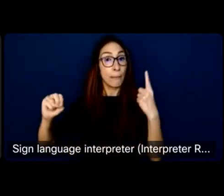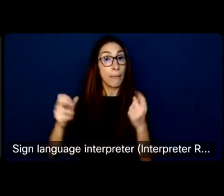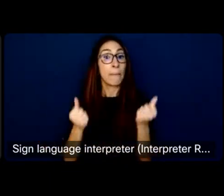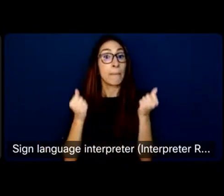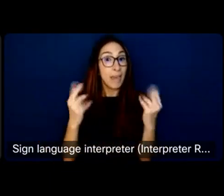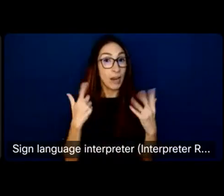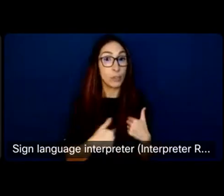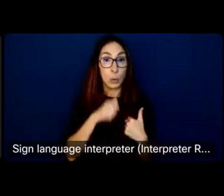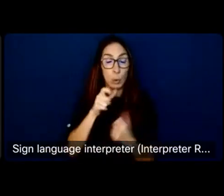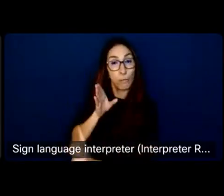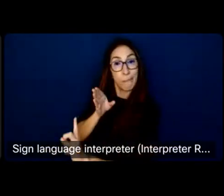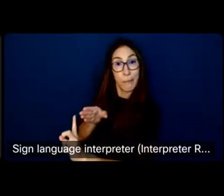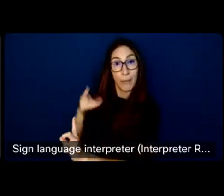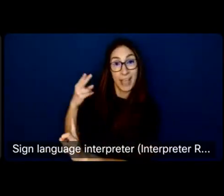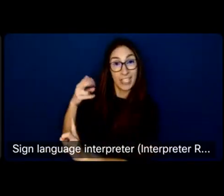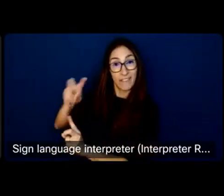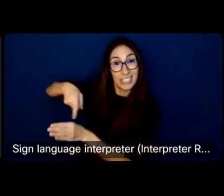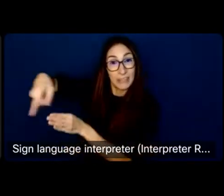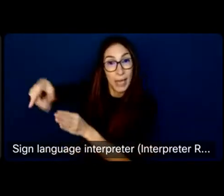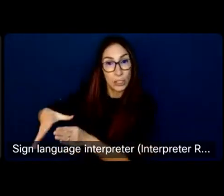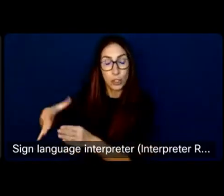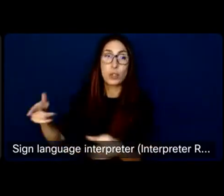as I'm aging, right, I have a knee concern, so I have to see a